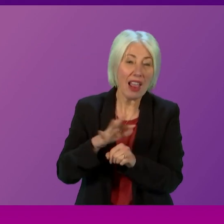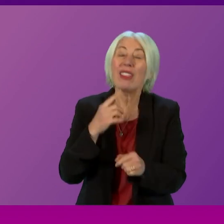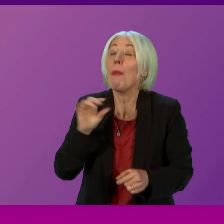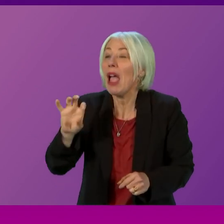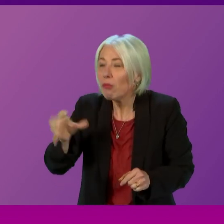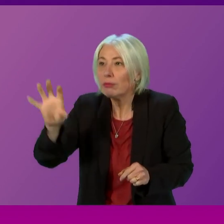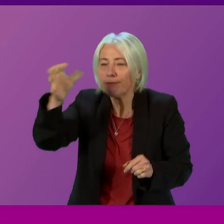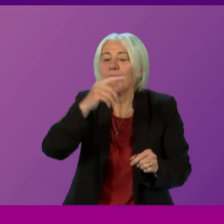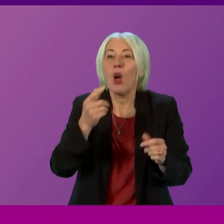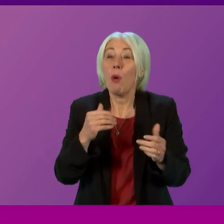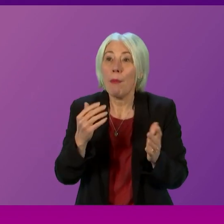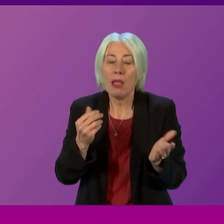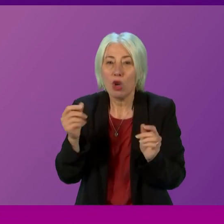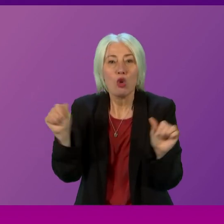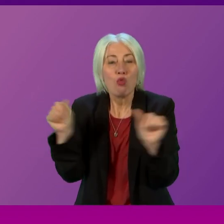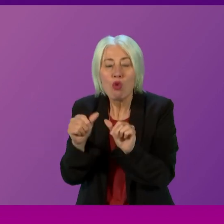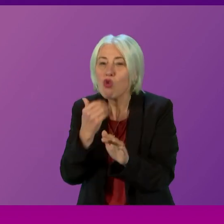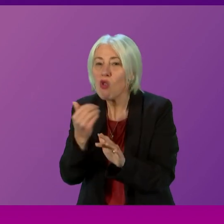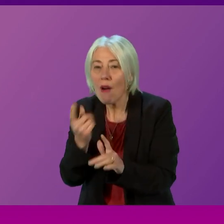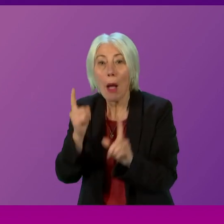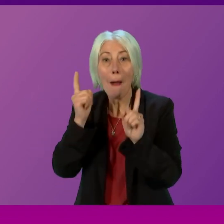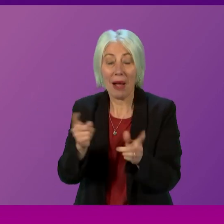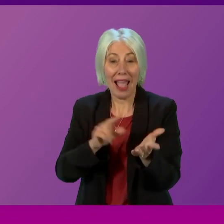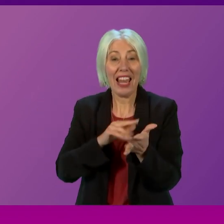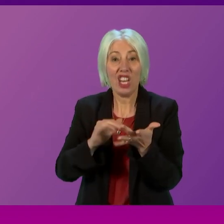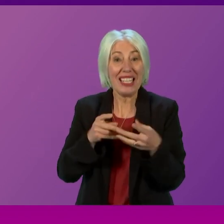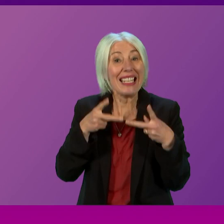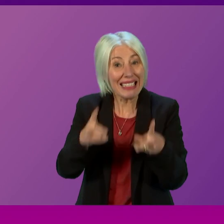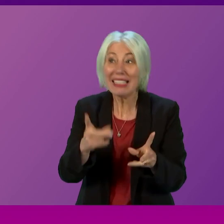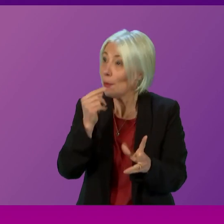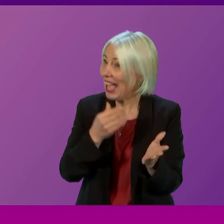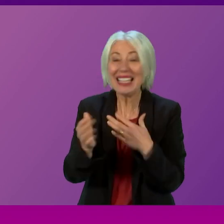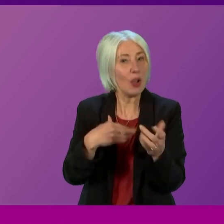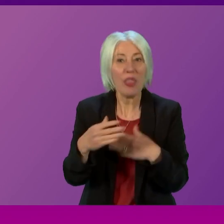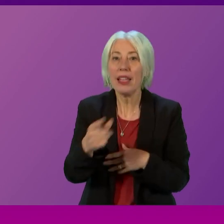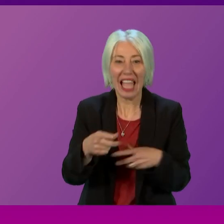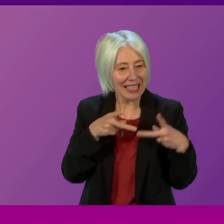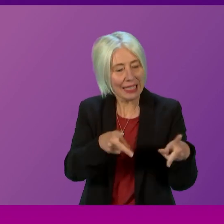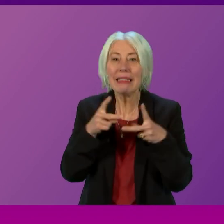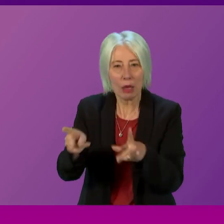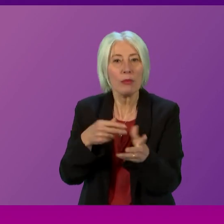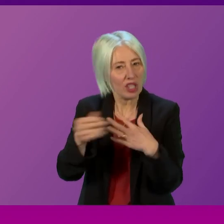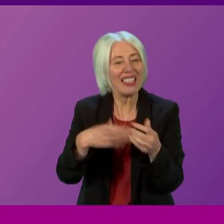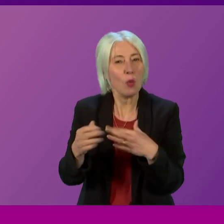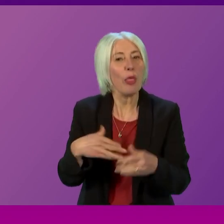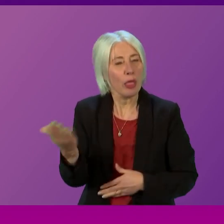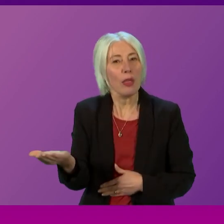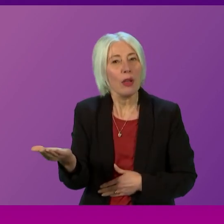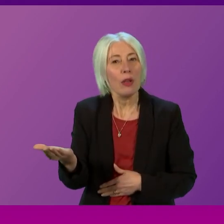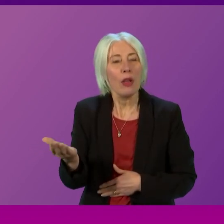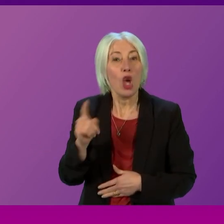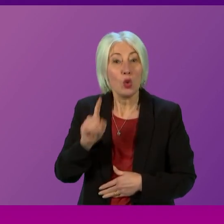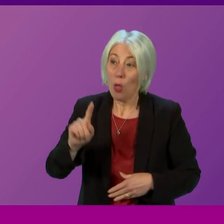there are systems in place in the NHS to deal with that. When the particular first-line antibiotic